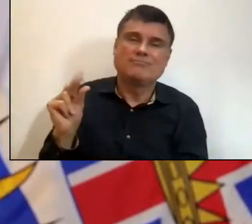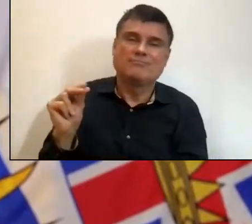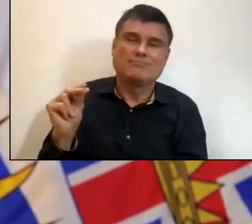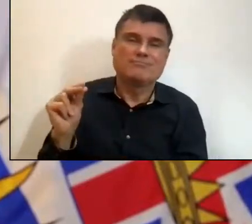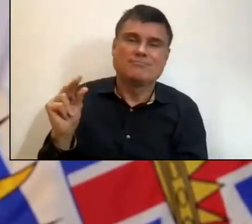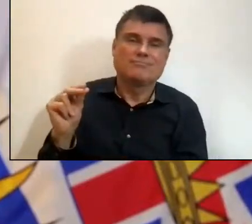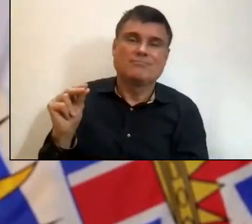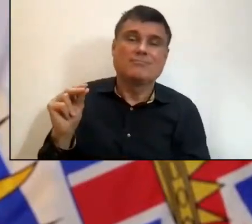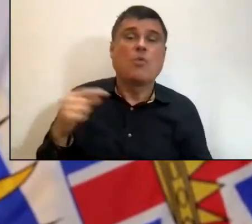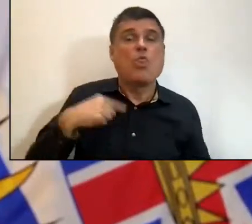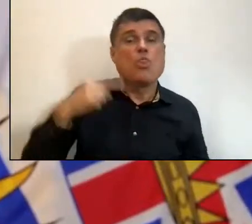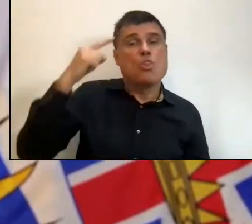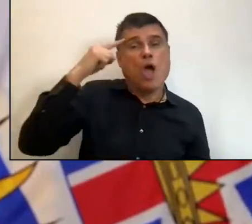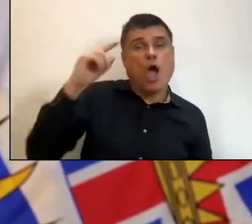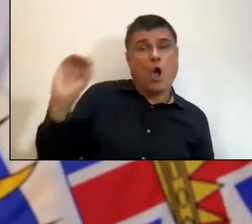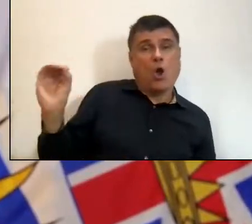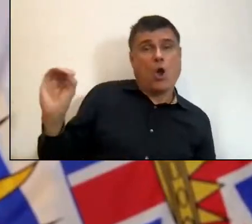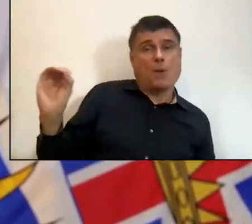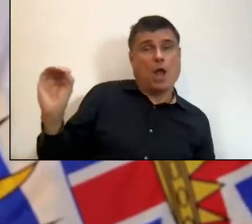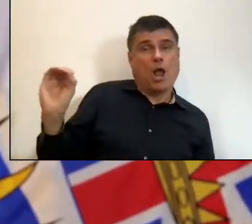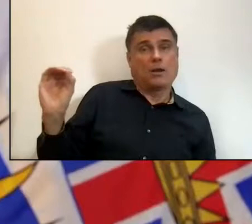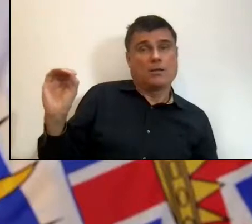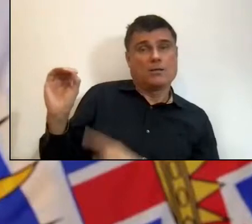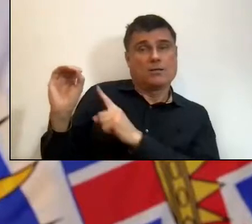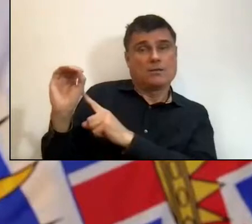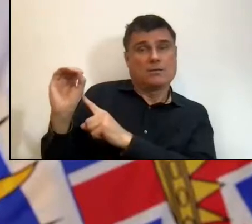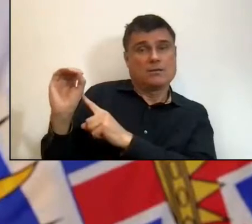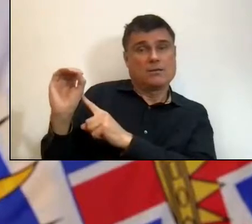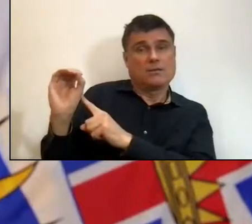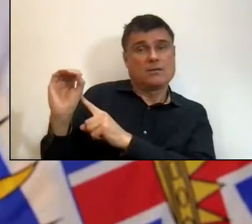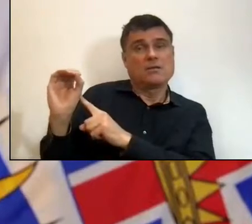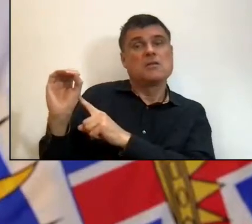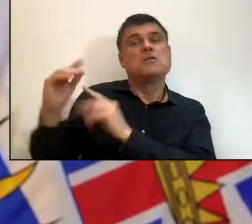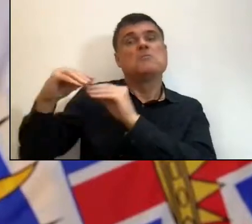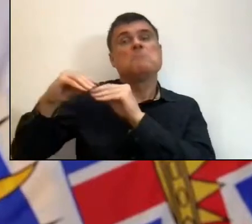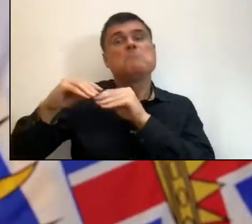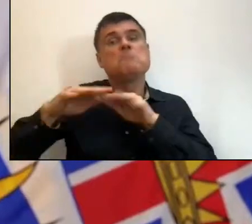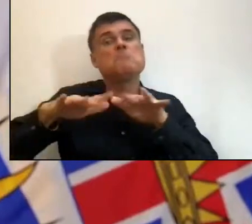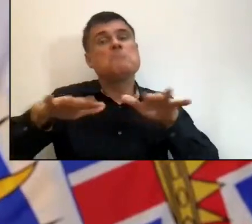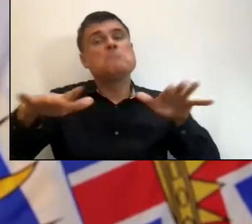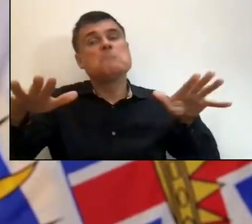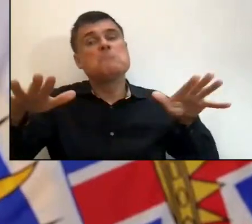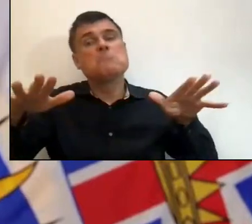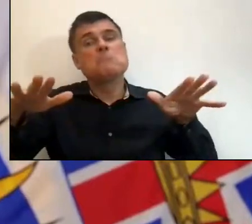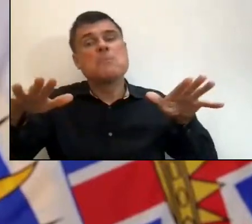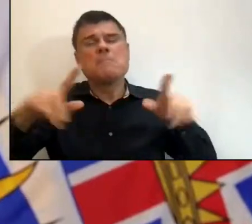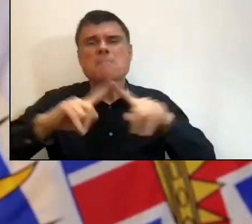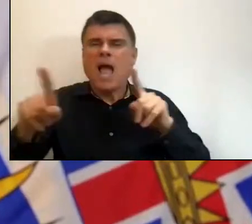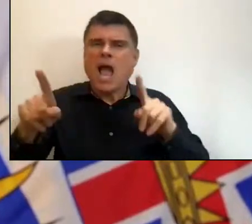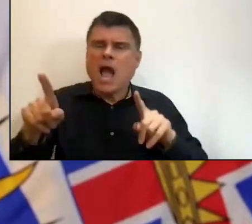could happen. But the rapidity which haditous replaced delta around the world has been shocking to many of us